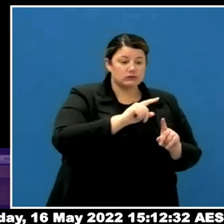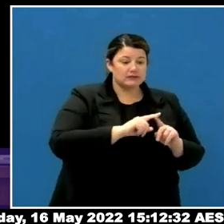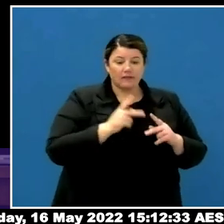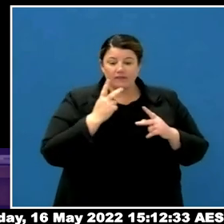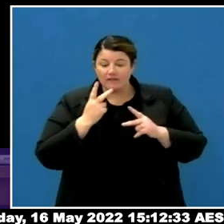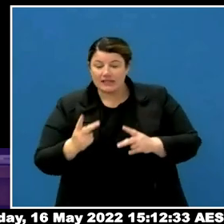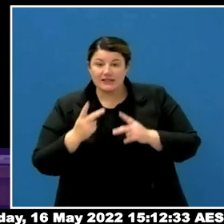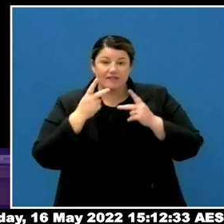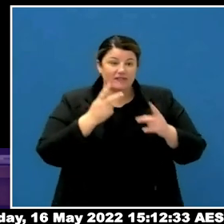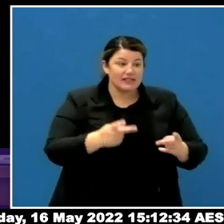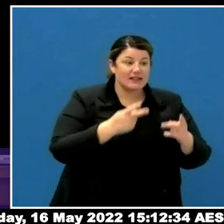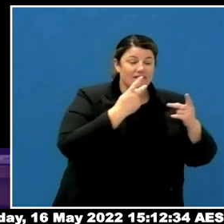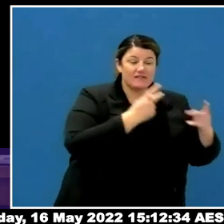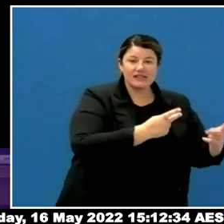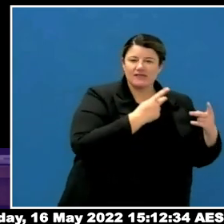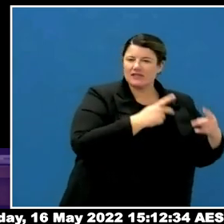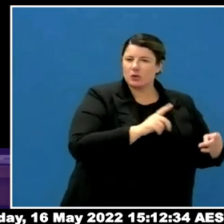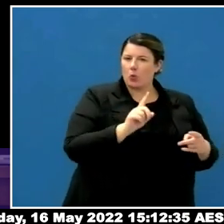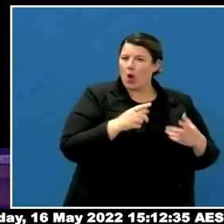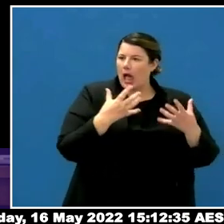for after school.